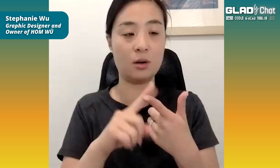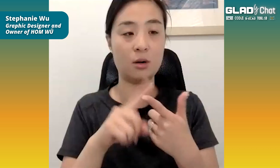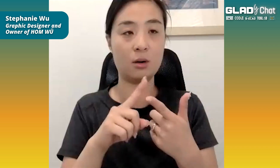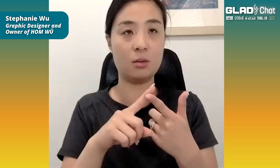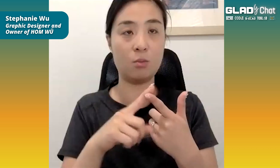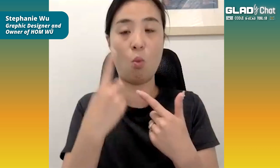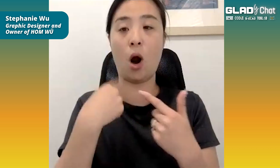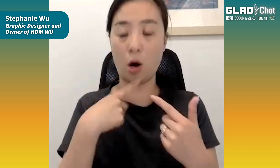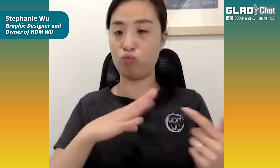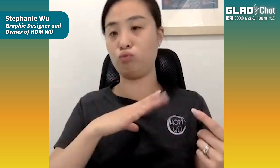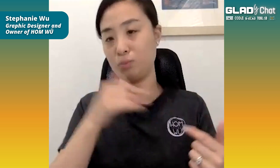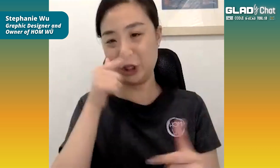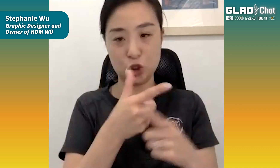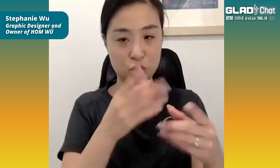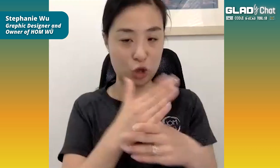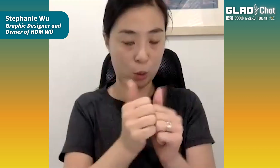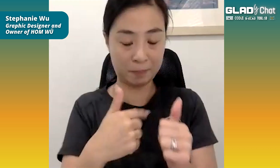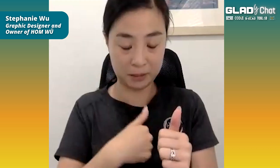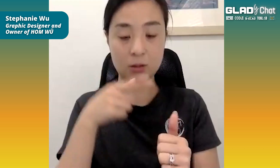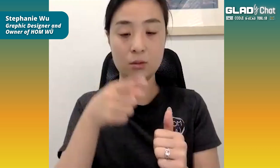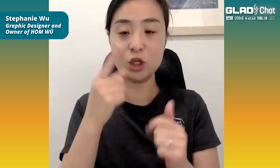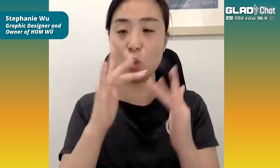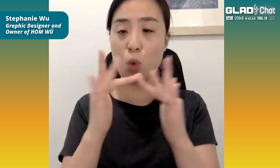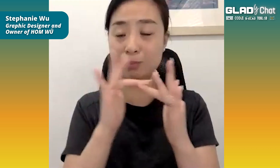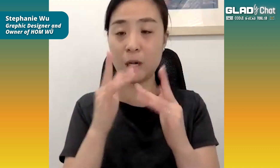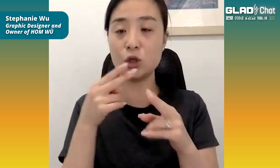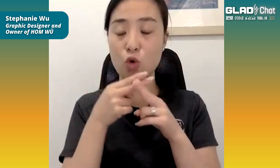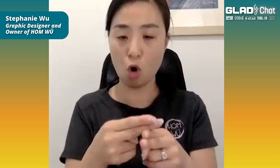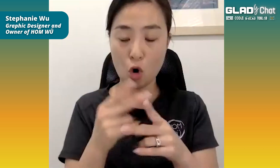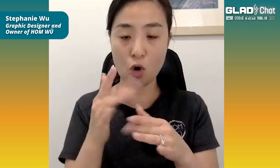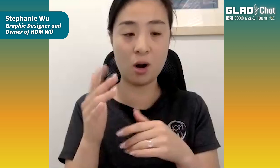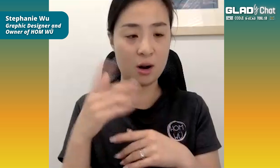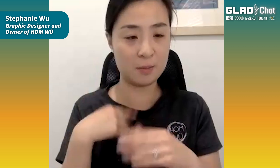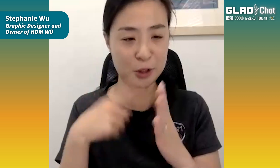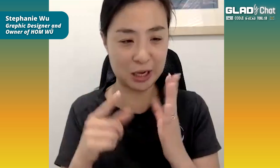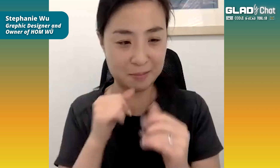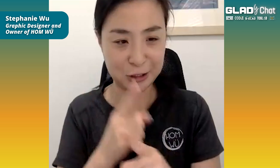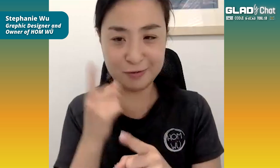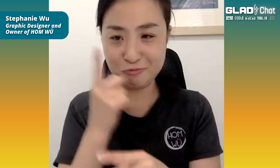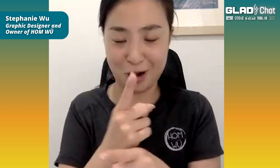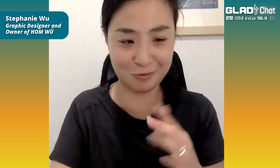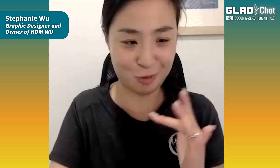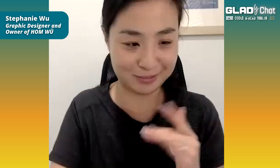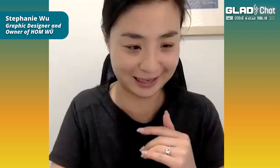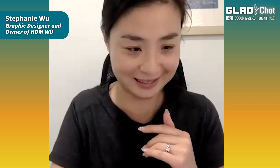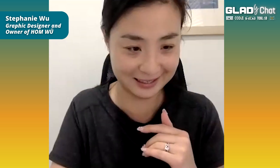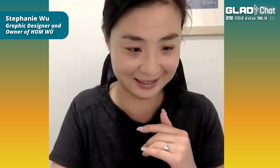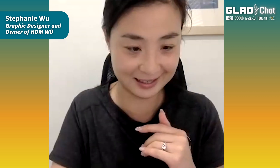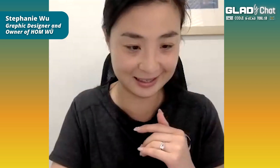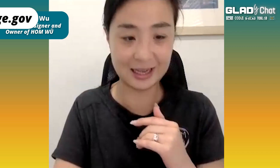One neat thing my sister shared with me is a website, called--let me check, I want to make sure I have it right--